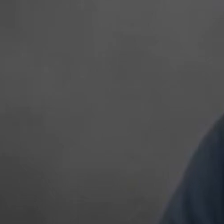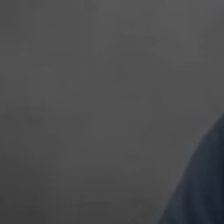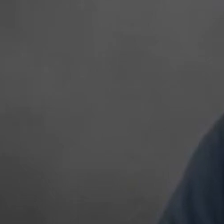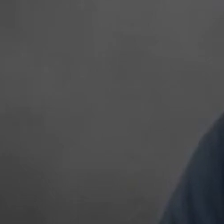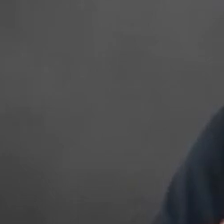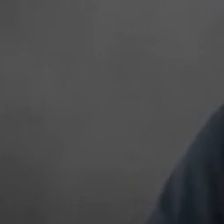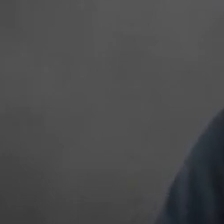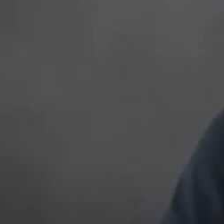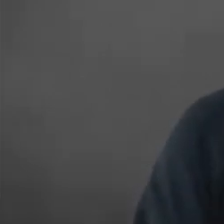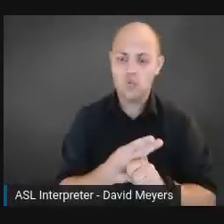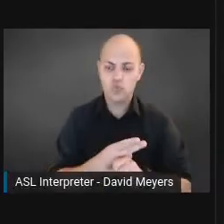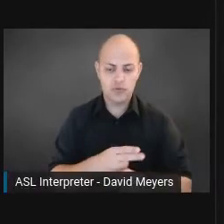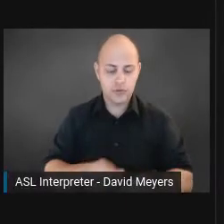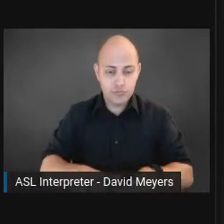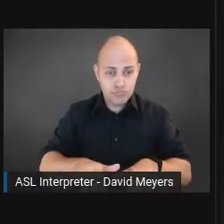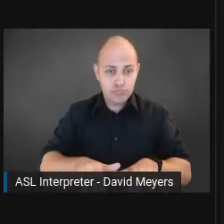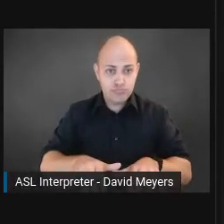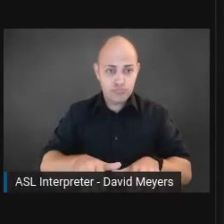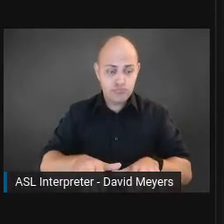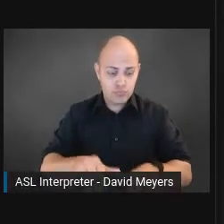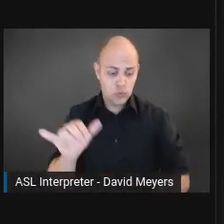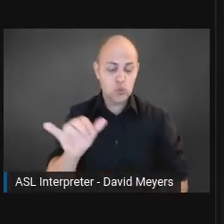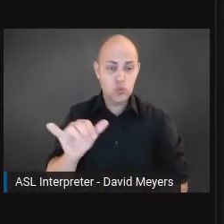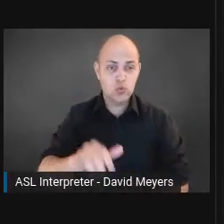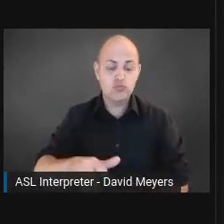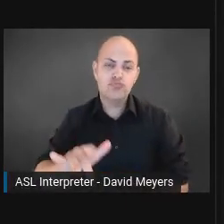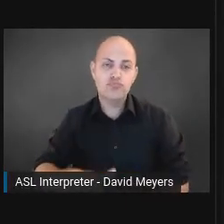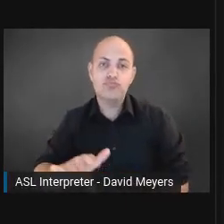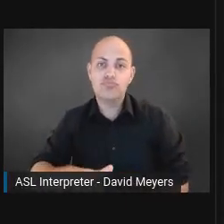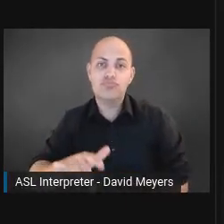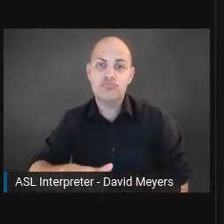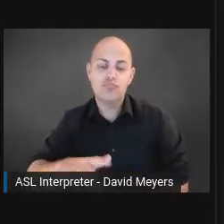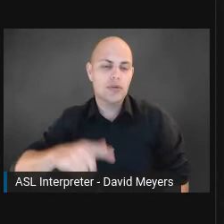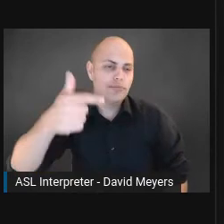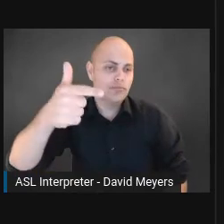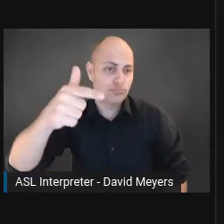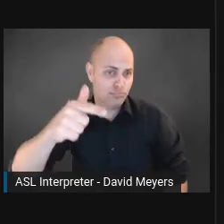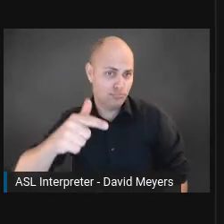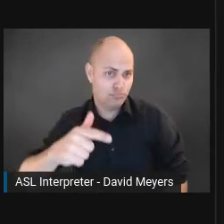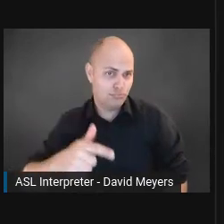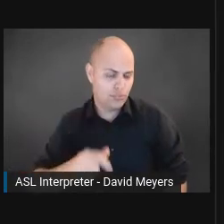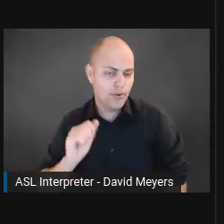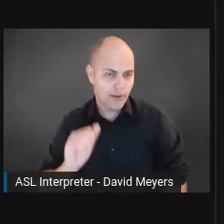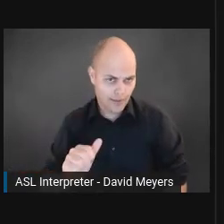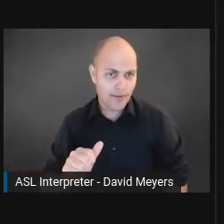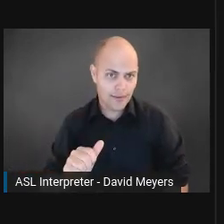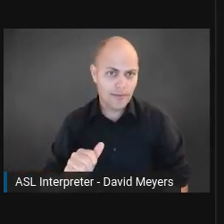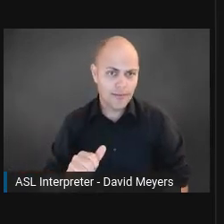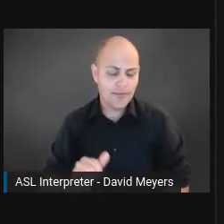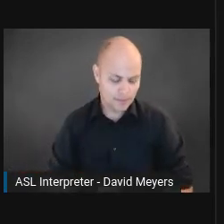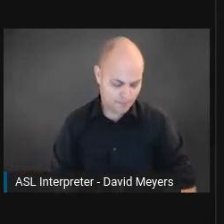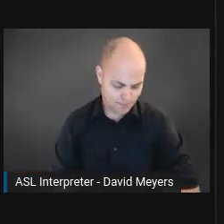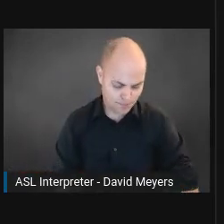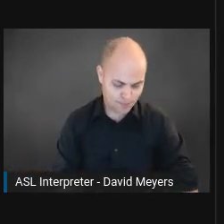So, I'm switching to use the tab key. I'm focused into panel one and I'm going to hit the spacebar,